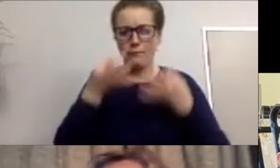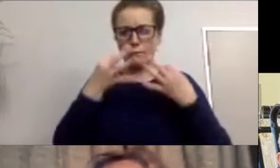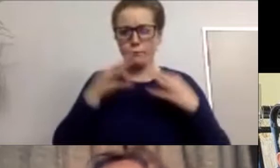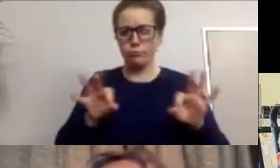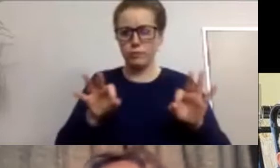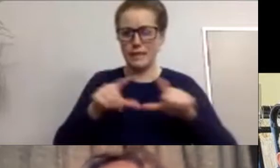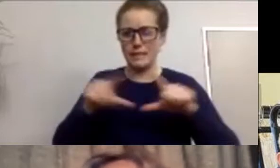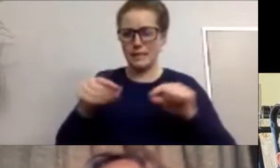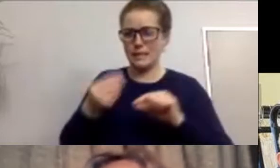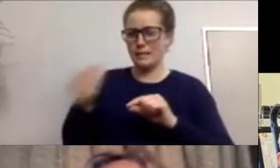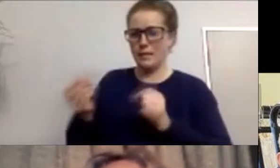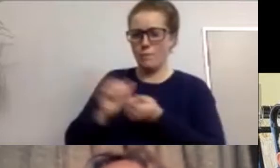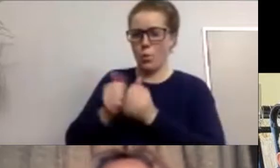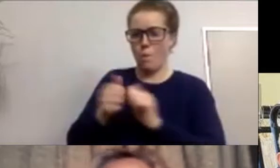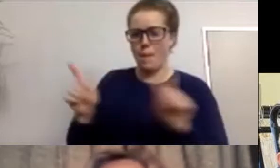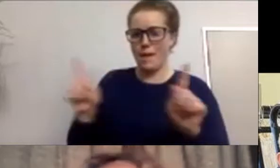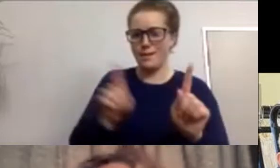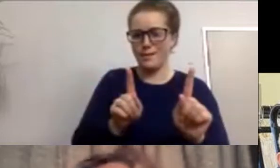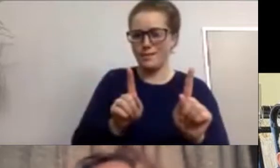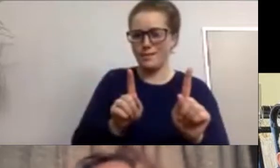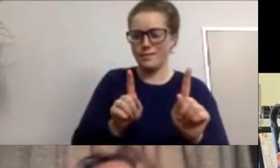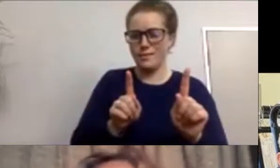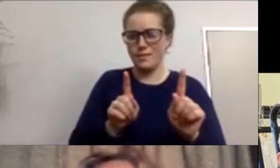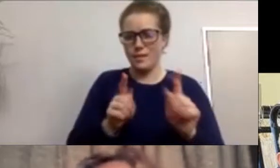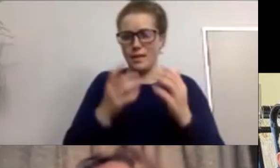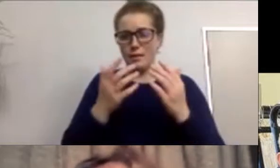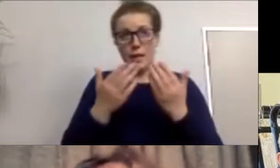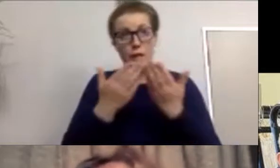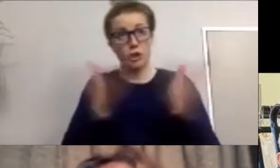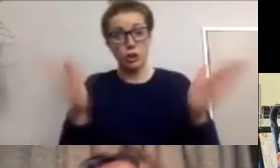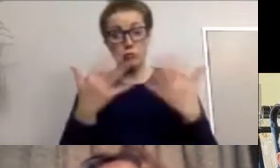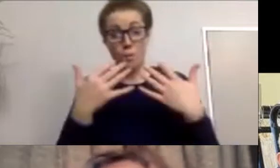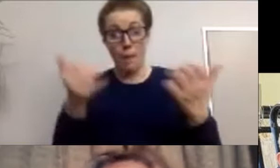nobody in the company or in a general public knew that was actually available.